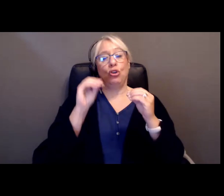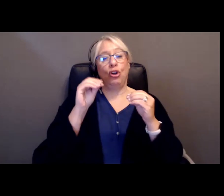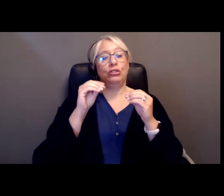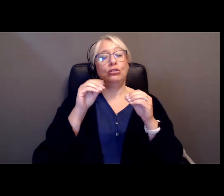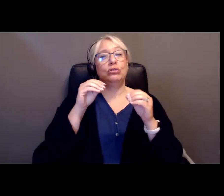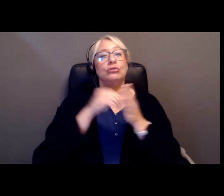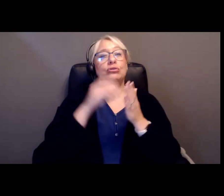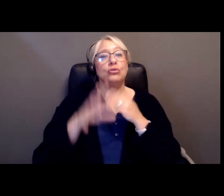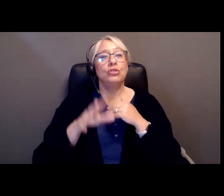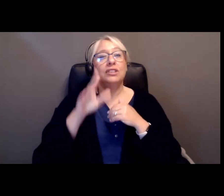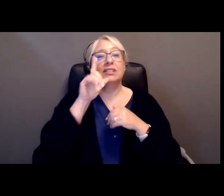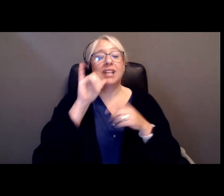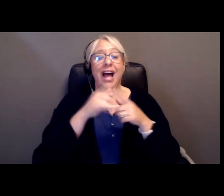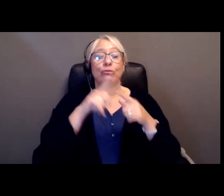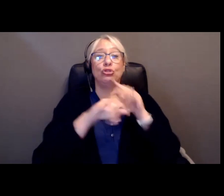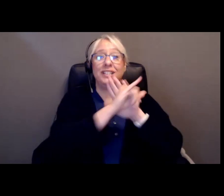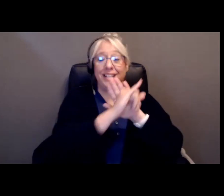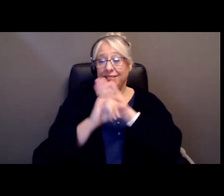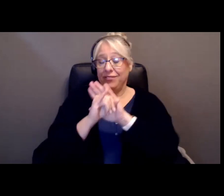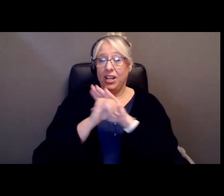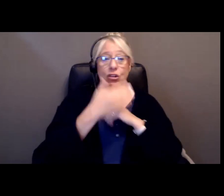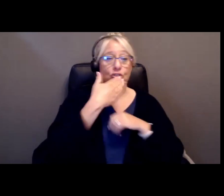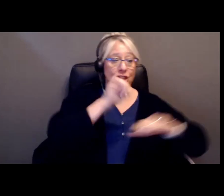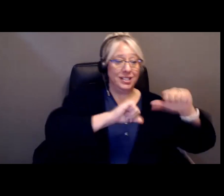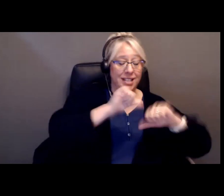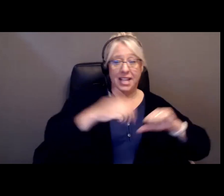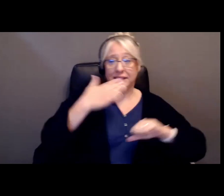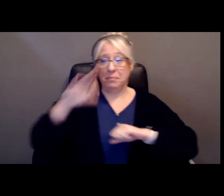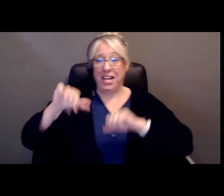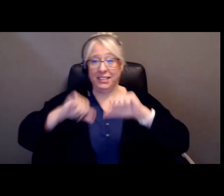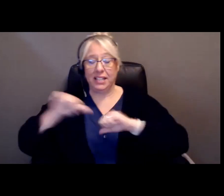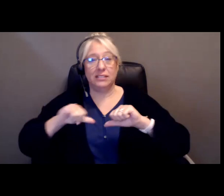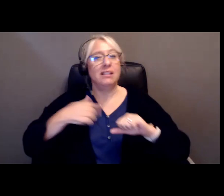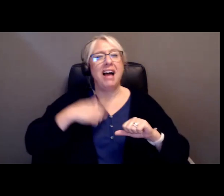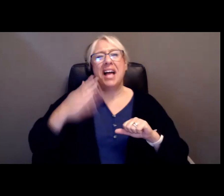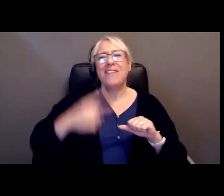good and bad science. So I never thought science was the enemy, and that's one of the things I